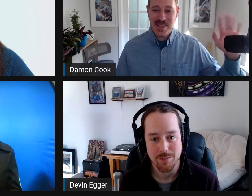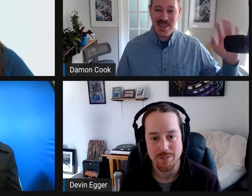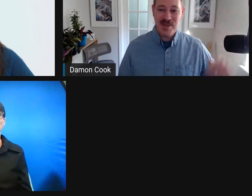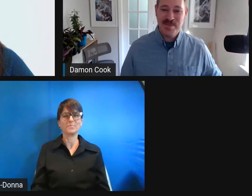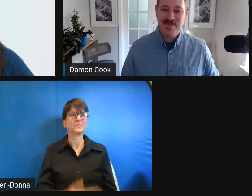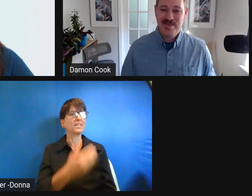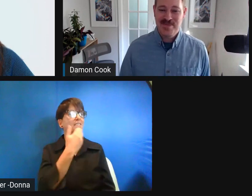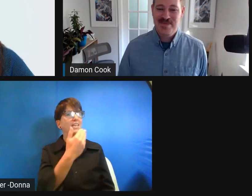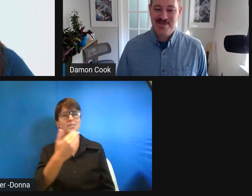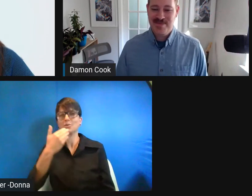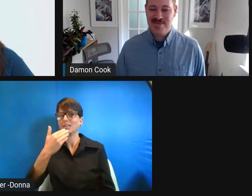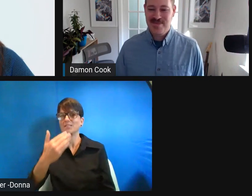Thanks, Devin.